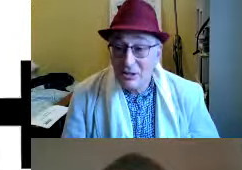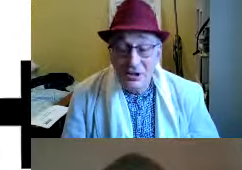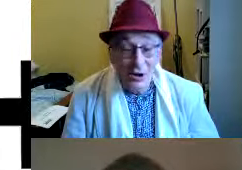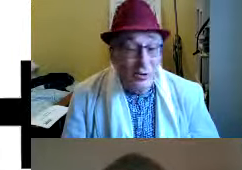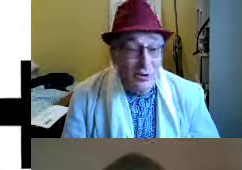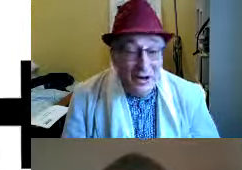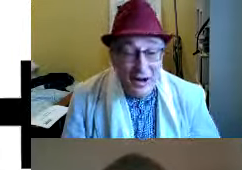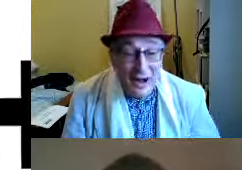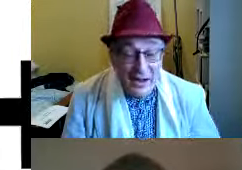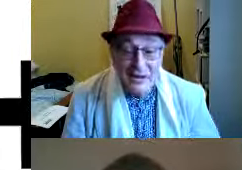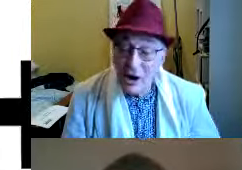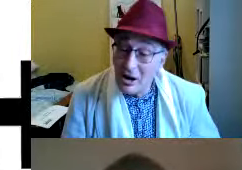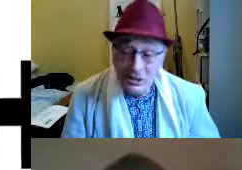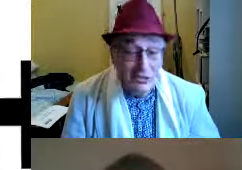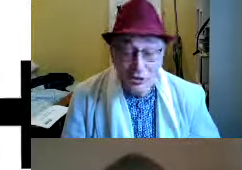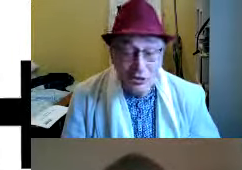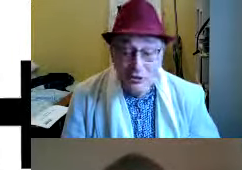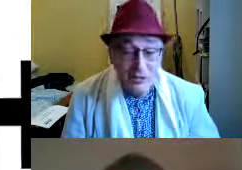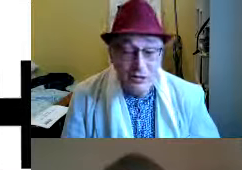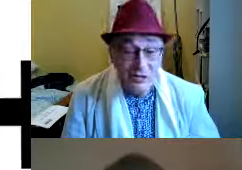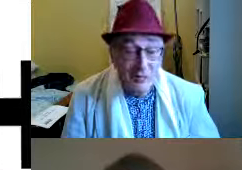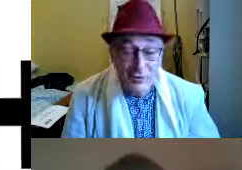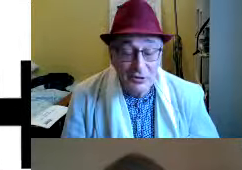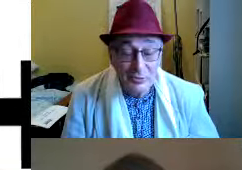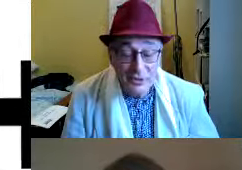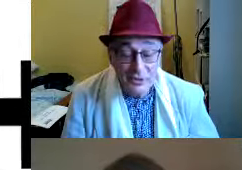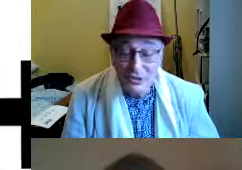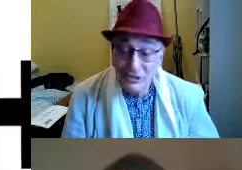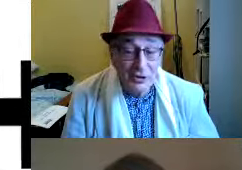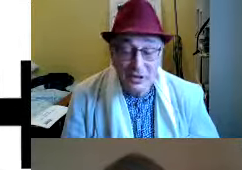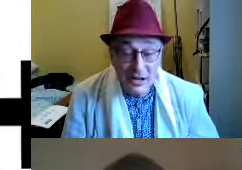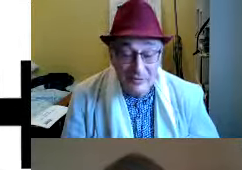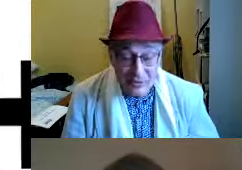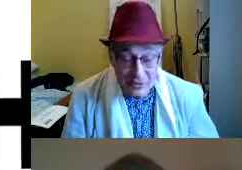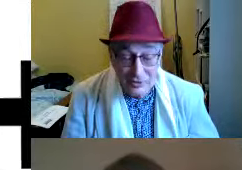so and then artist stories because a book to be interesting it's got to have lots of full